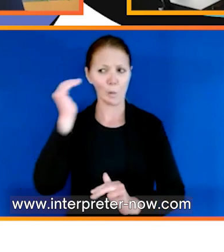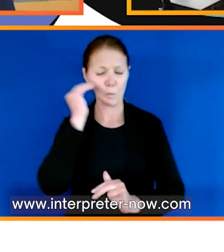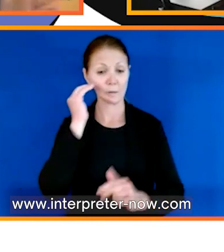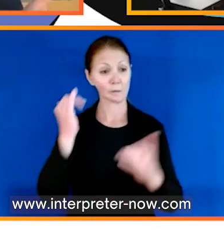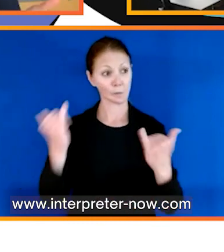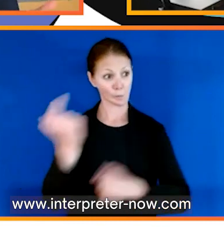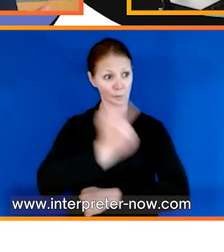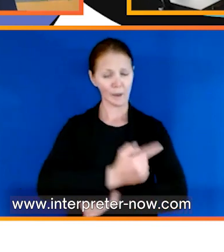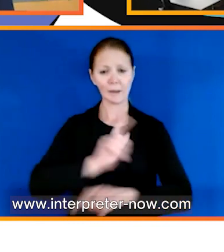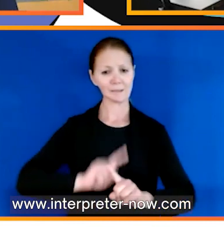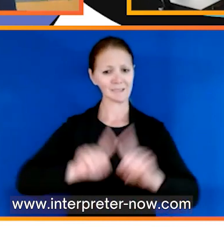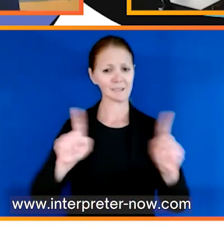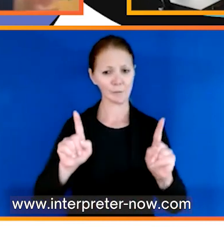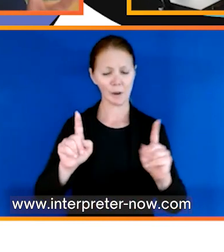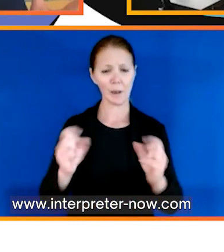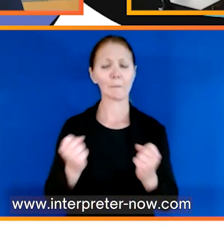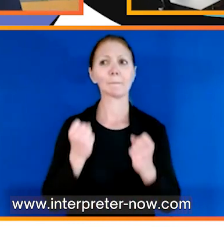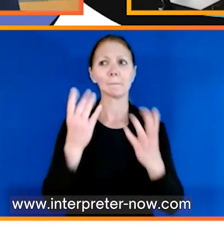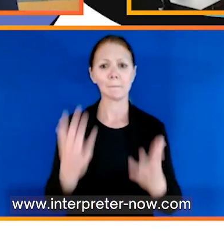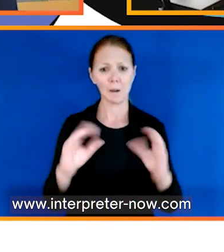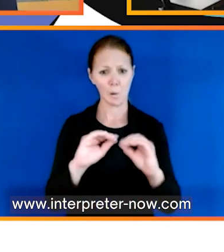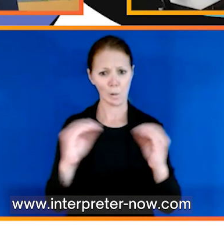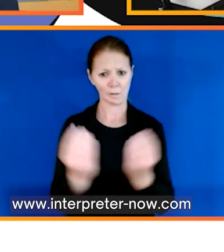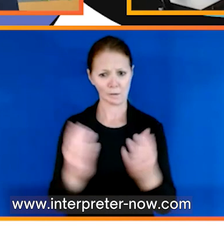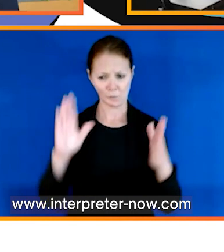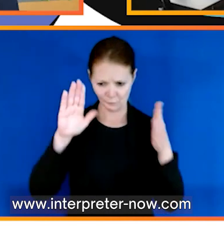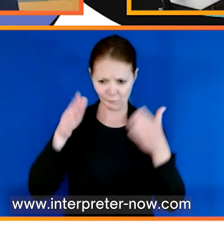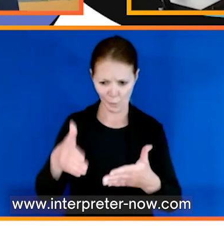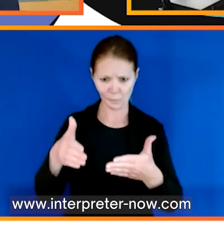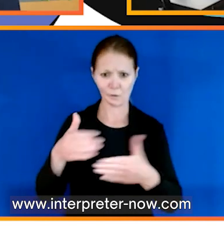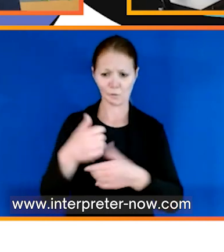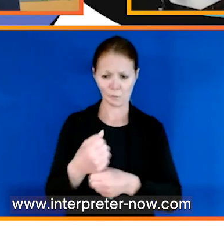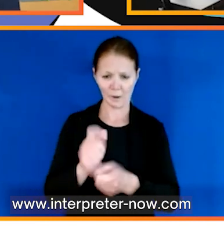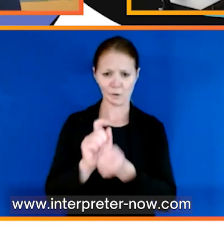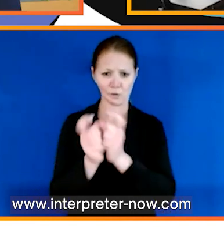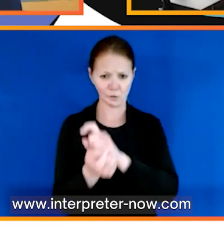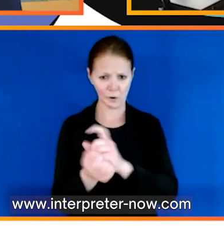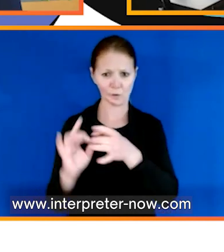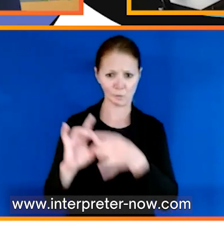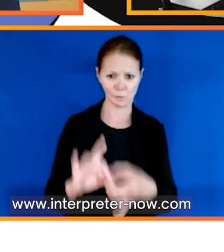It's different now. There are many organizations that are focused on creating change around Diversity, Equity,